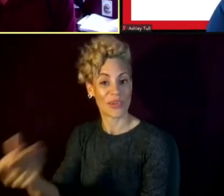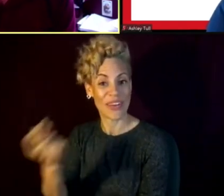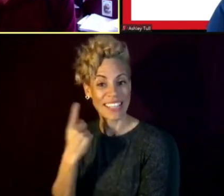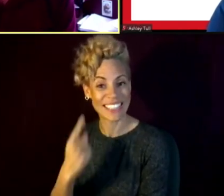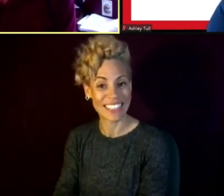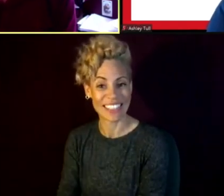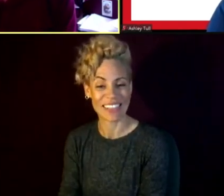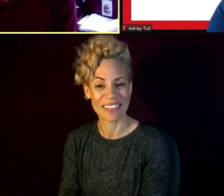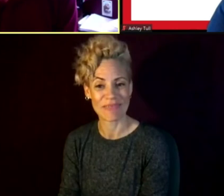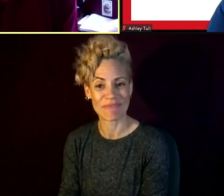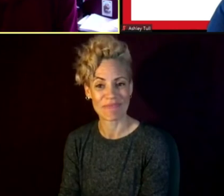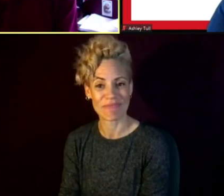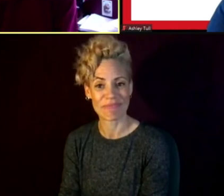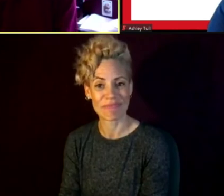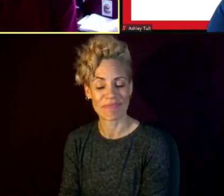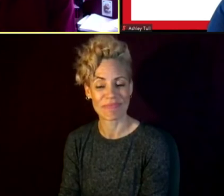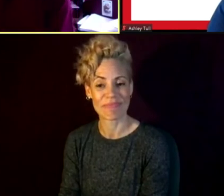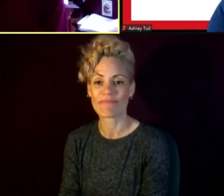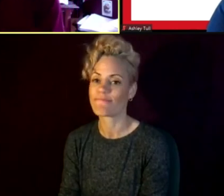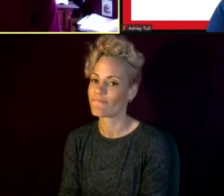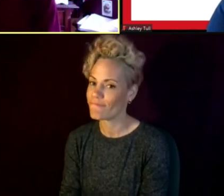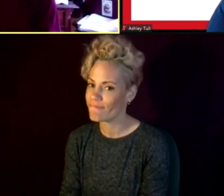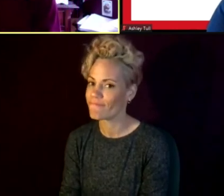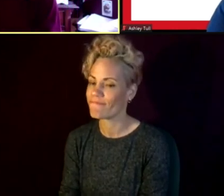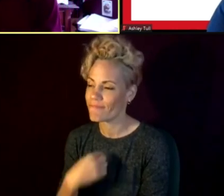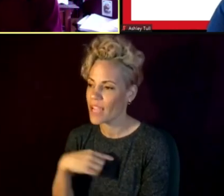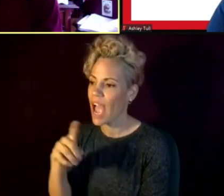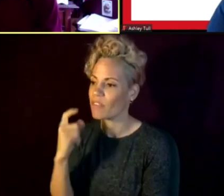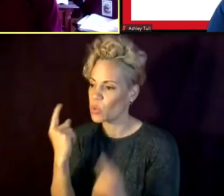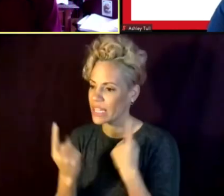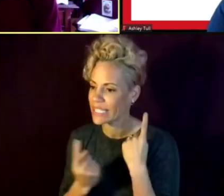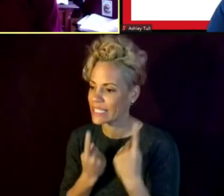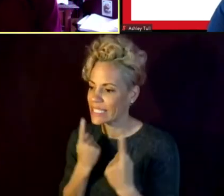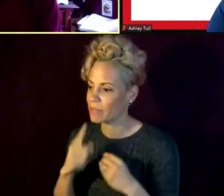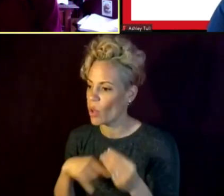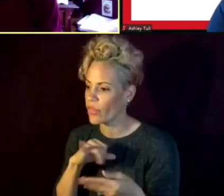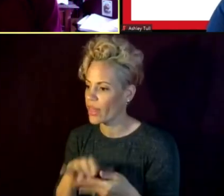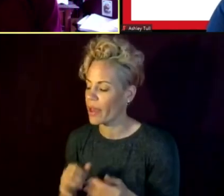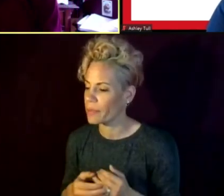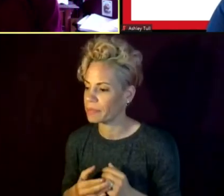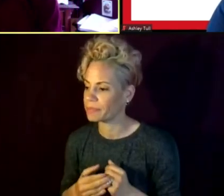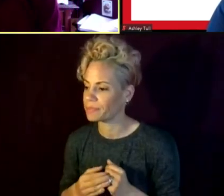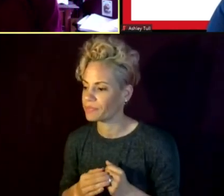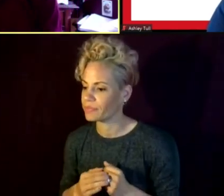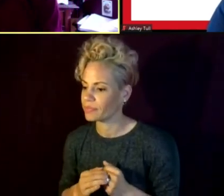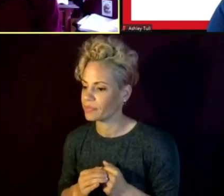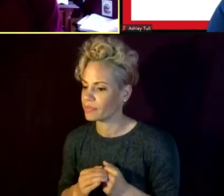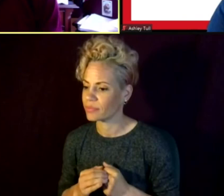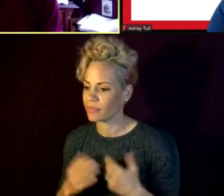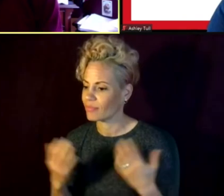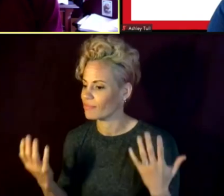I just... I have to think that one through, but it would seem to me that I go back to my premise.